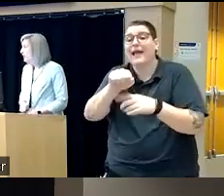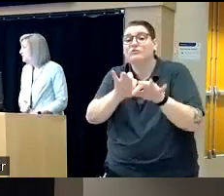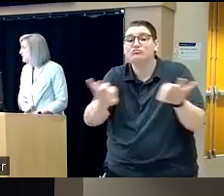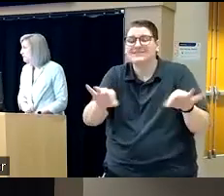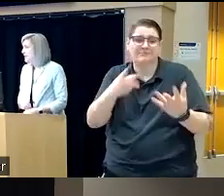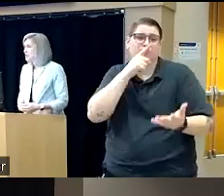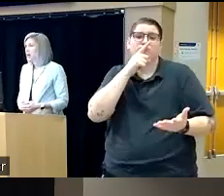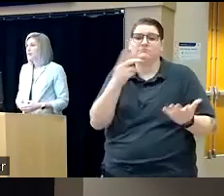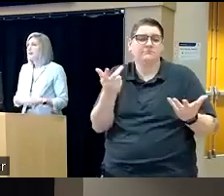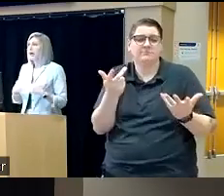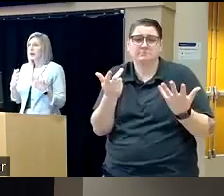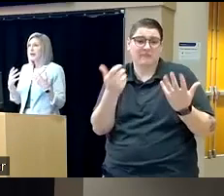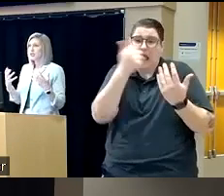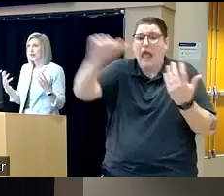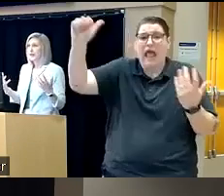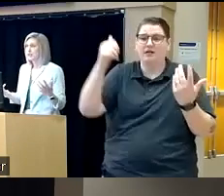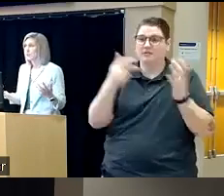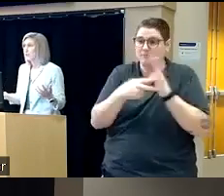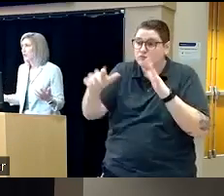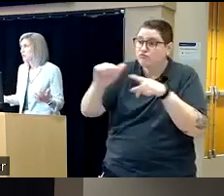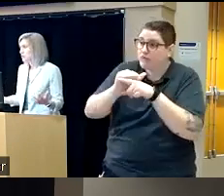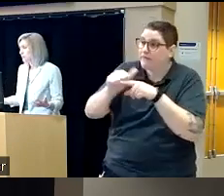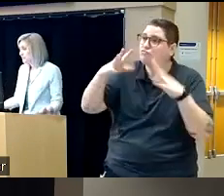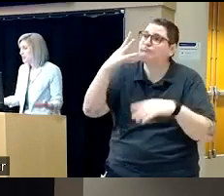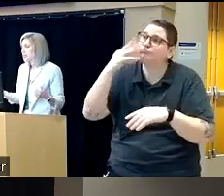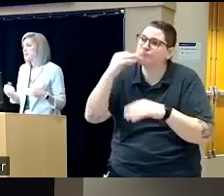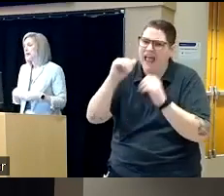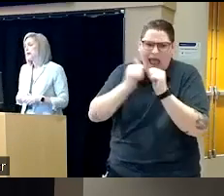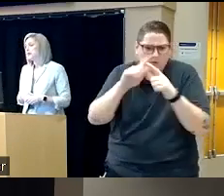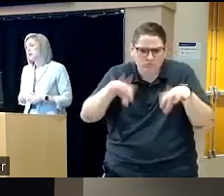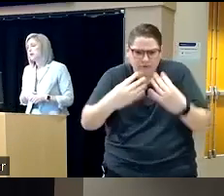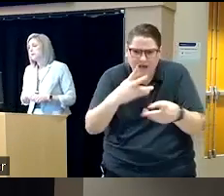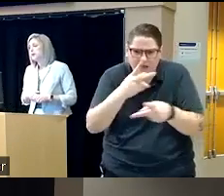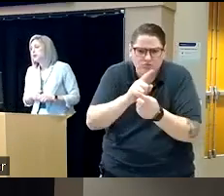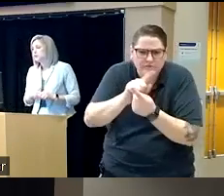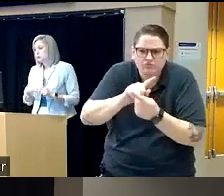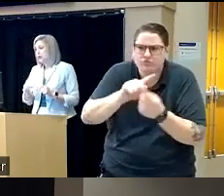theory is not being taught how to actually execute clinical supervision is not being taught you